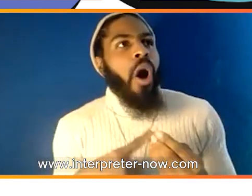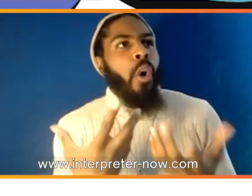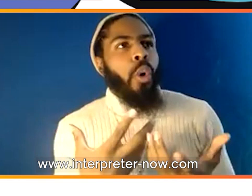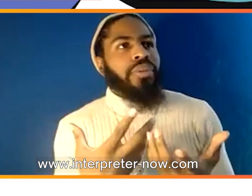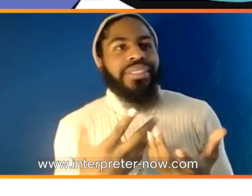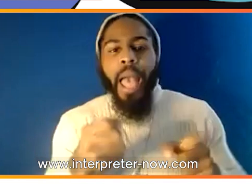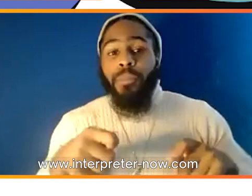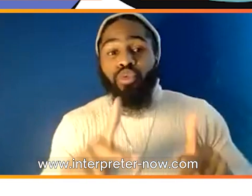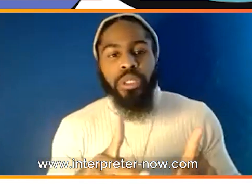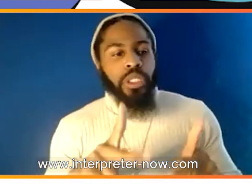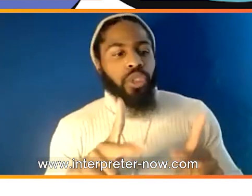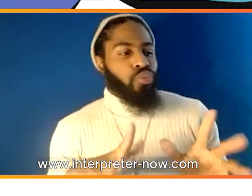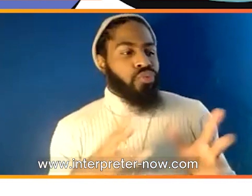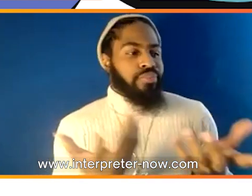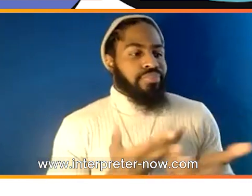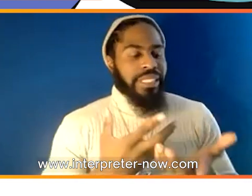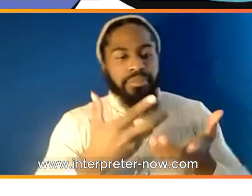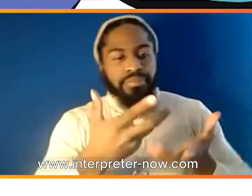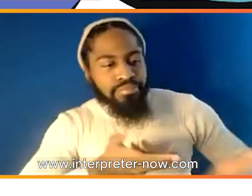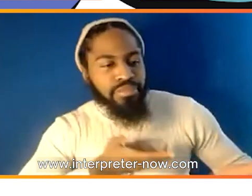It's about having the opportunity to speak with those teams, whether it's off-sites,